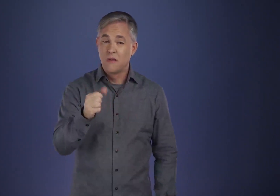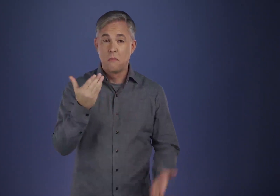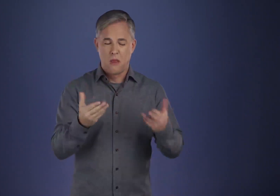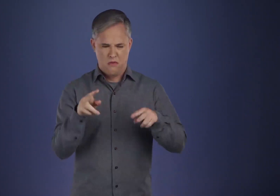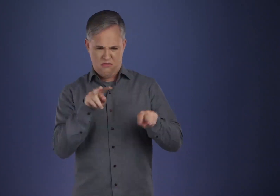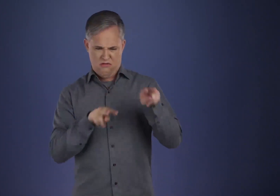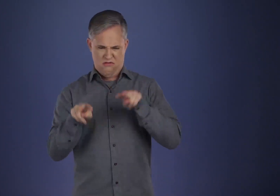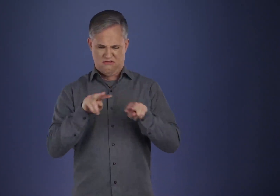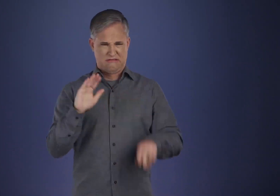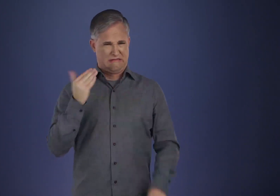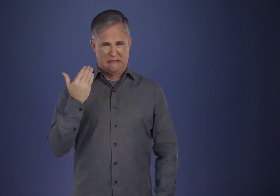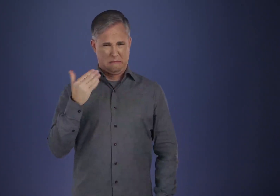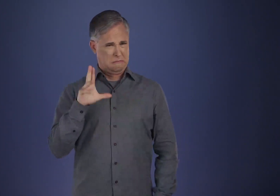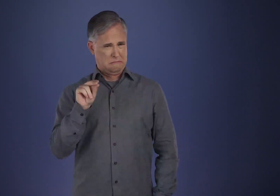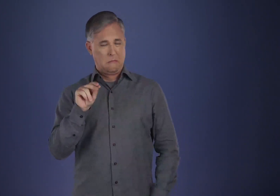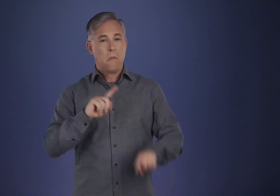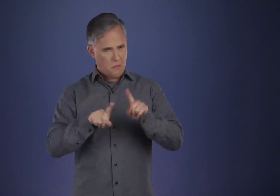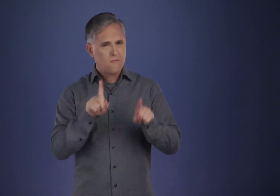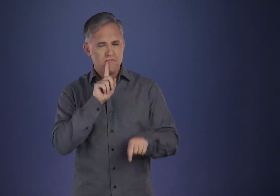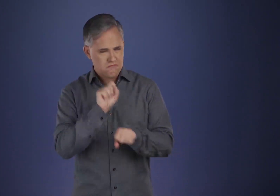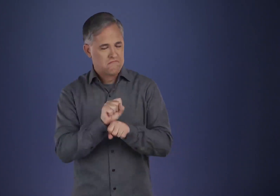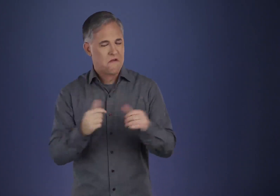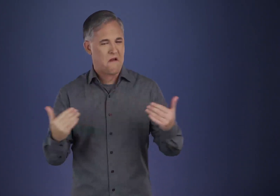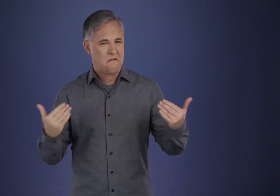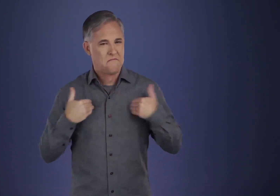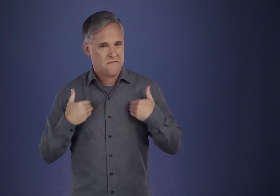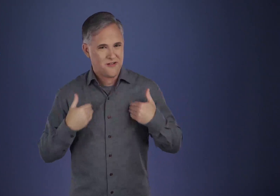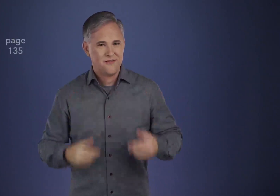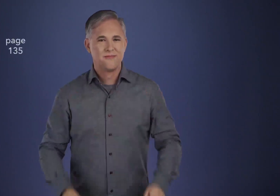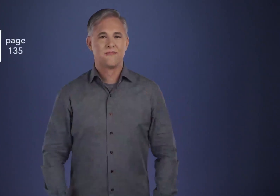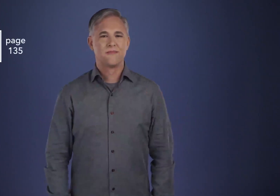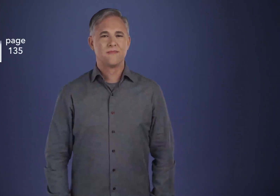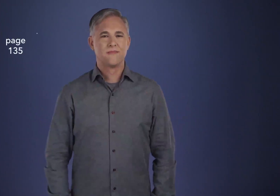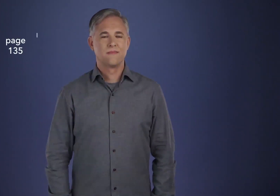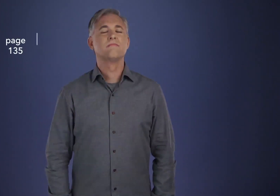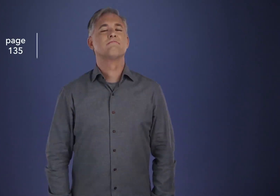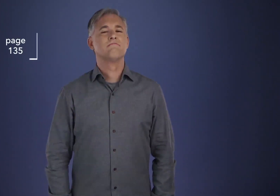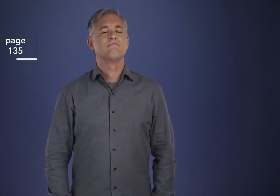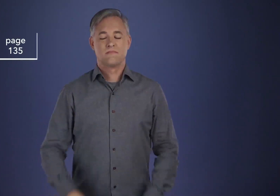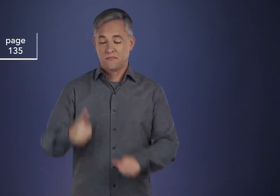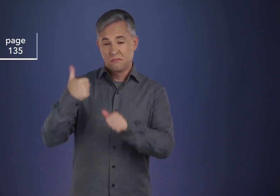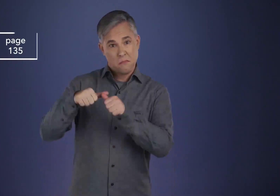Most emphatically the answer is “Yes, notwithstanding the apparent lack of it.”